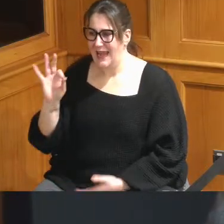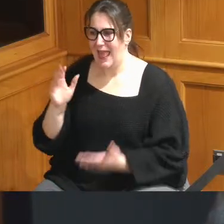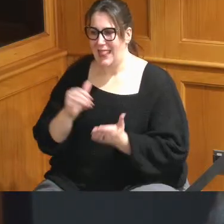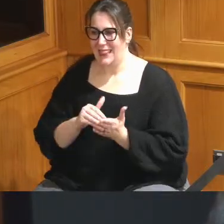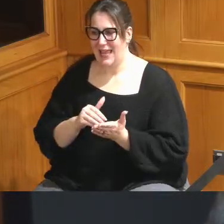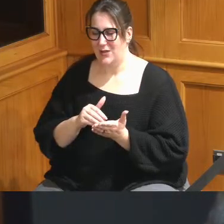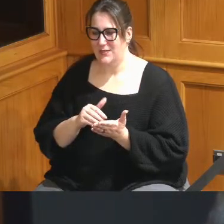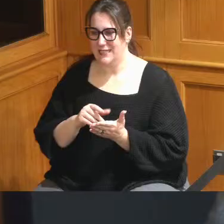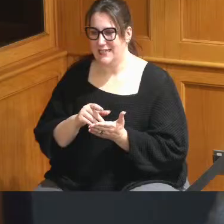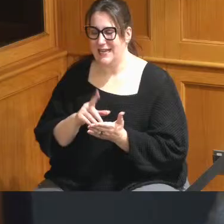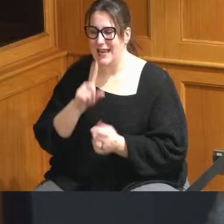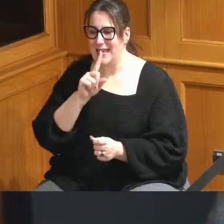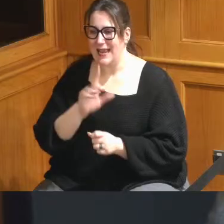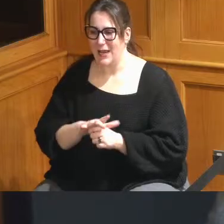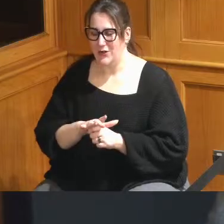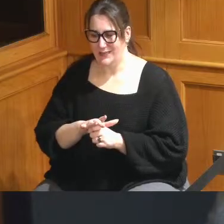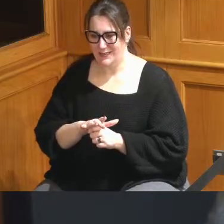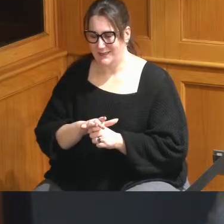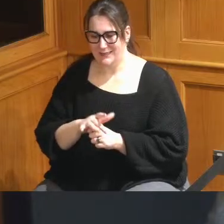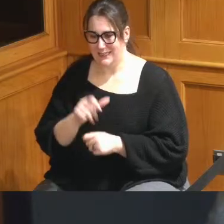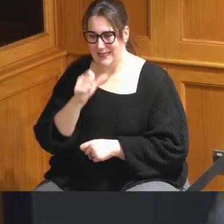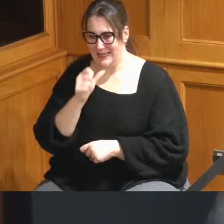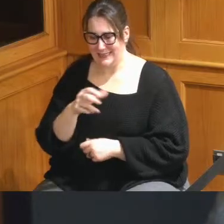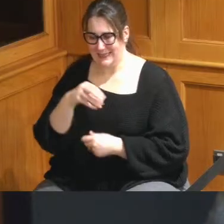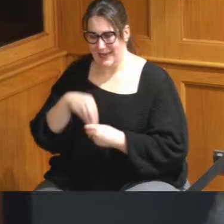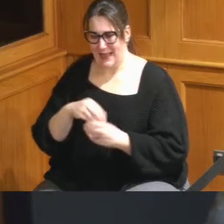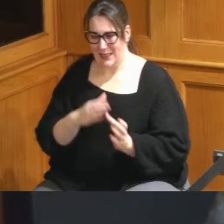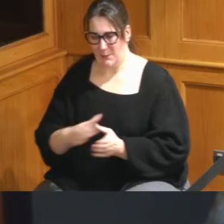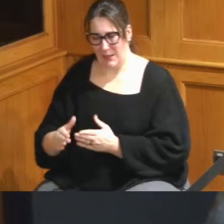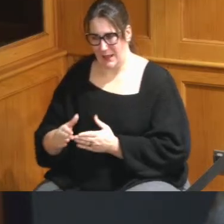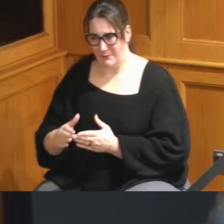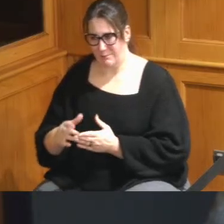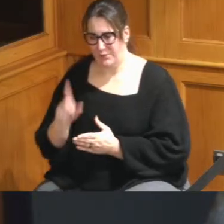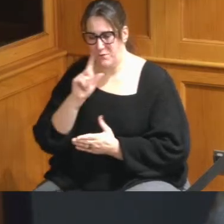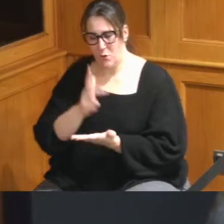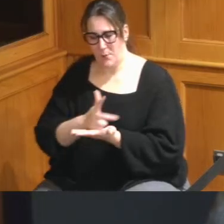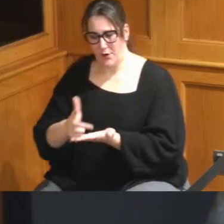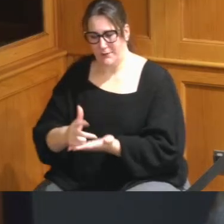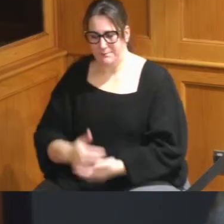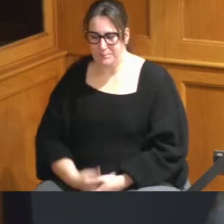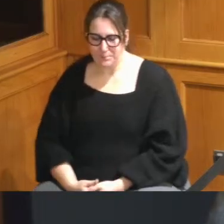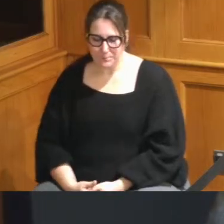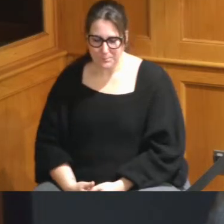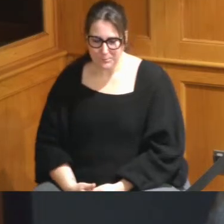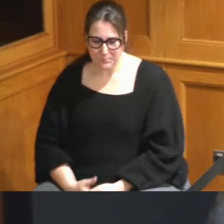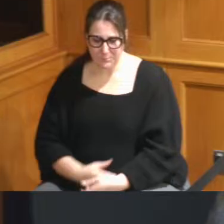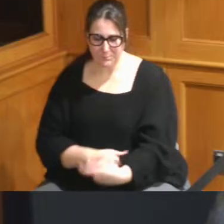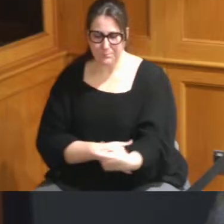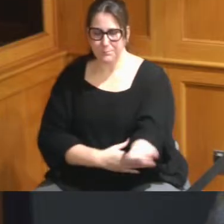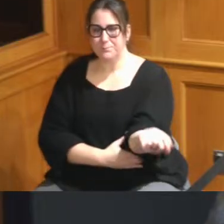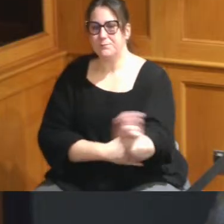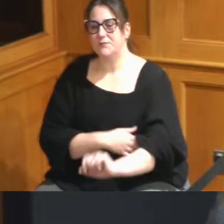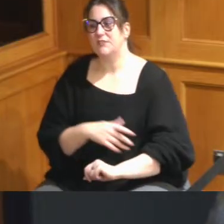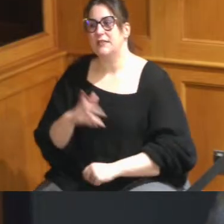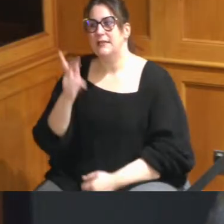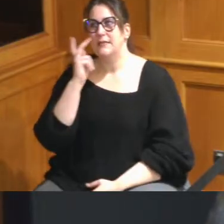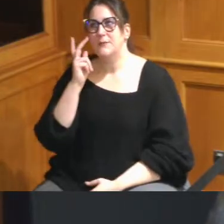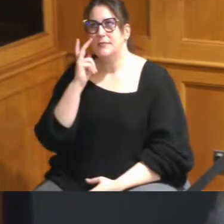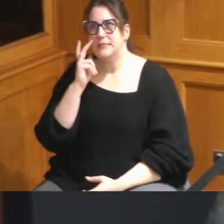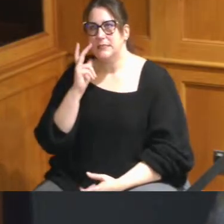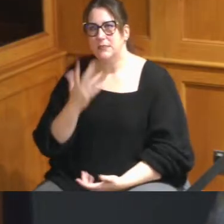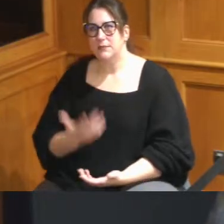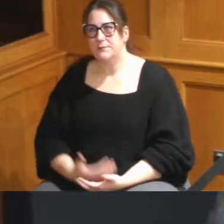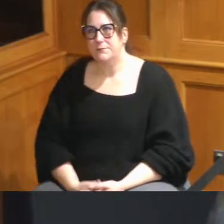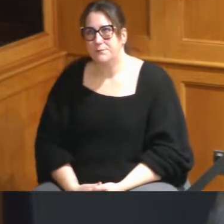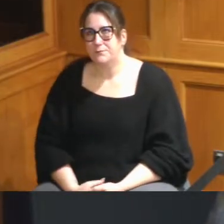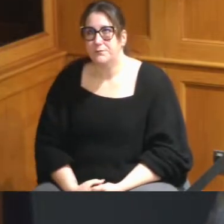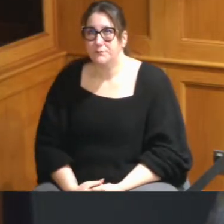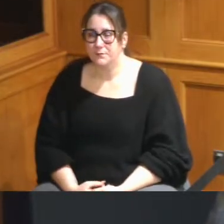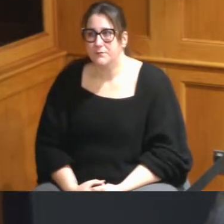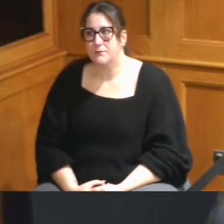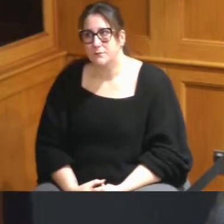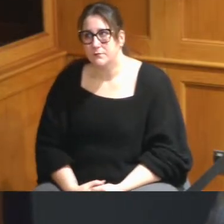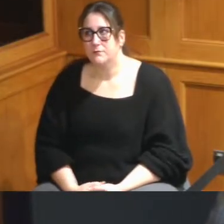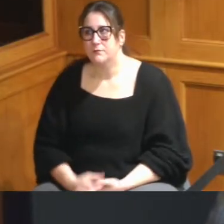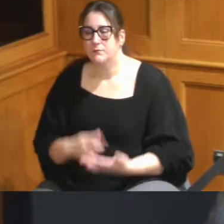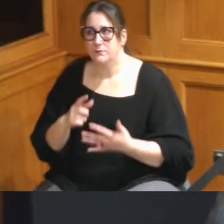in your plan is my point. and then let me see I had pressure points. I got this the deed 70% of